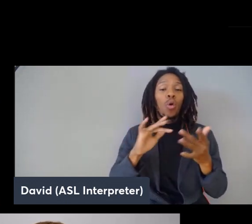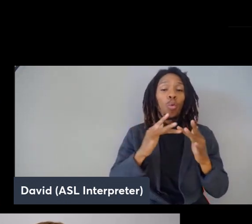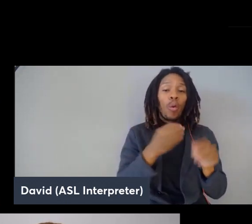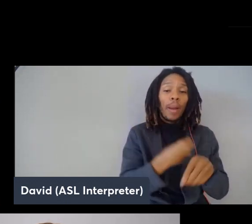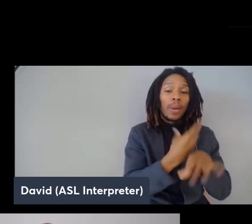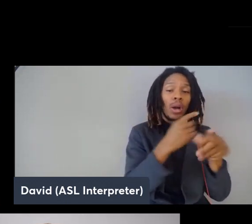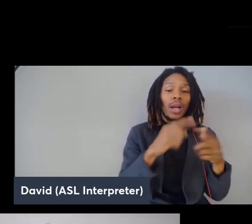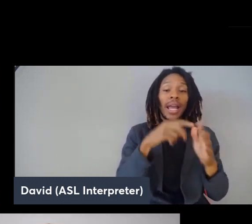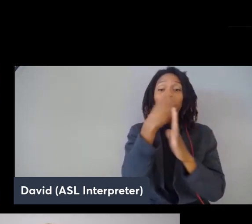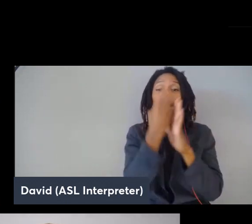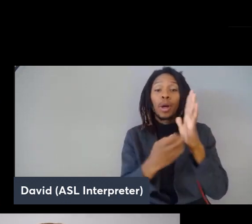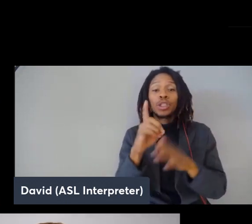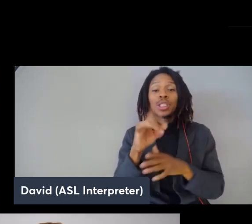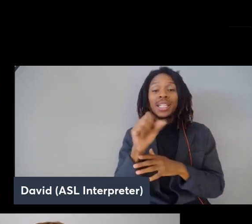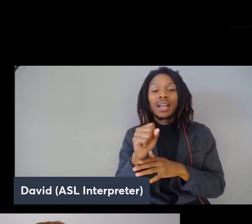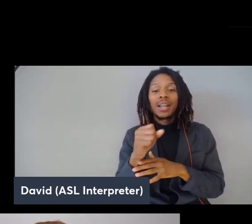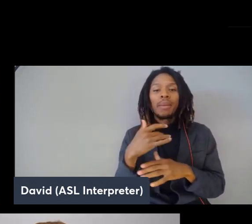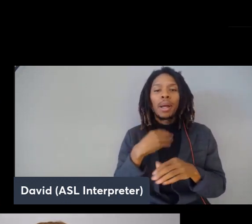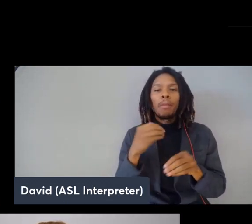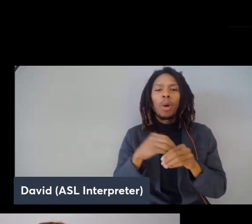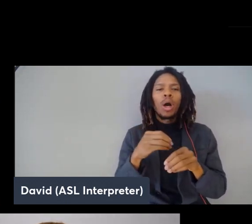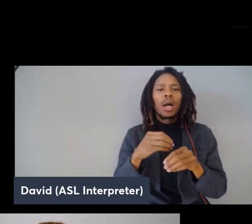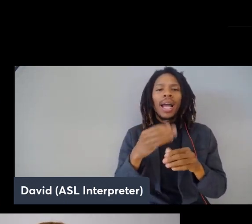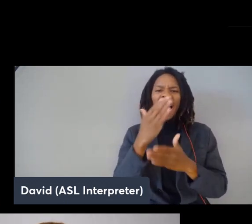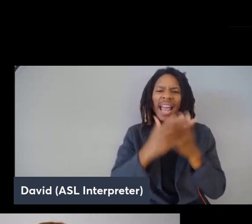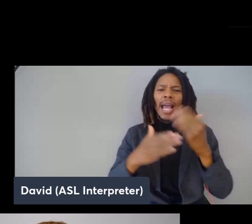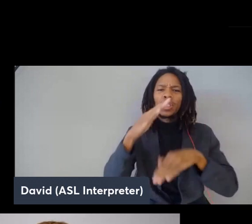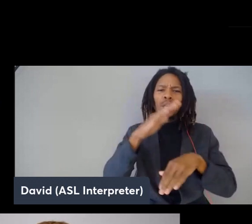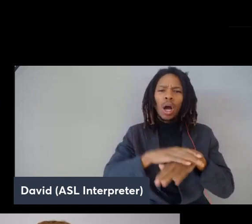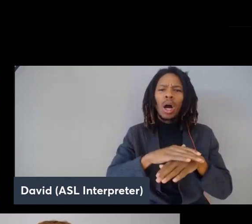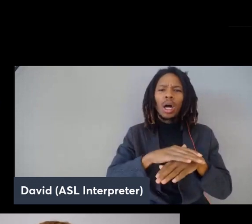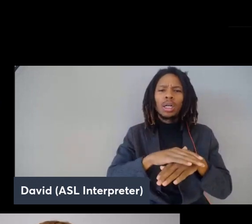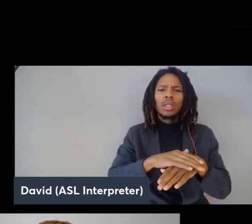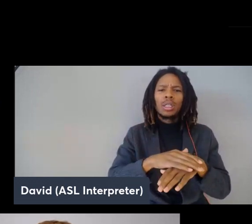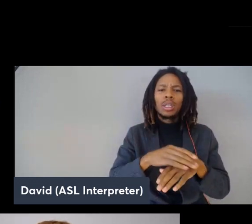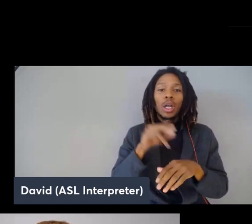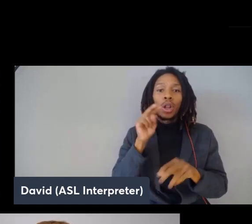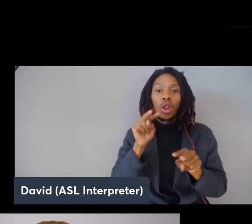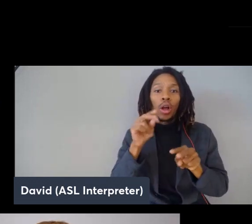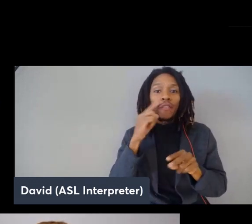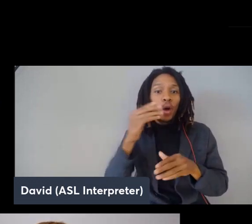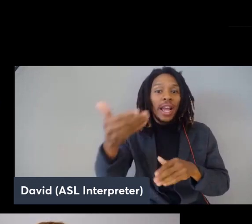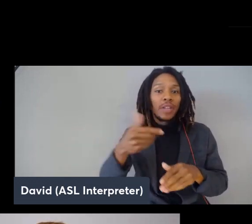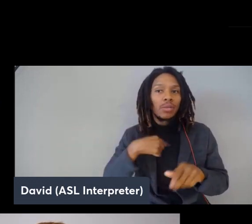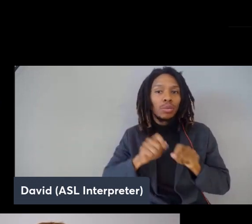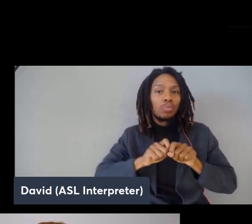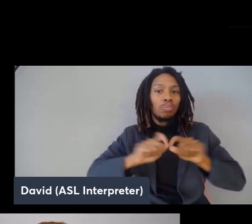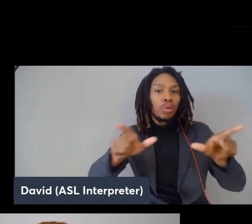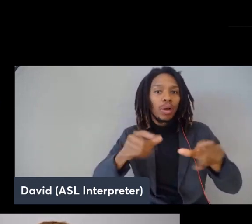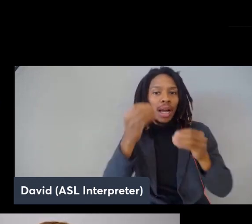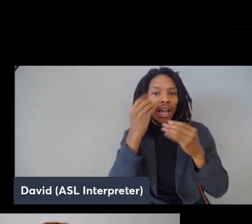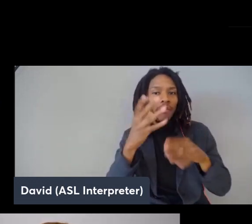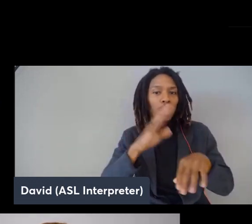where it's like a longer hands-on. So look out for those kind of invitations when we send them out, or information on our website,